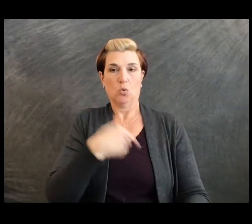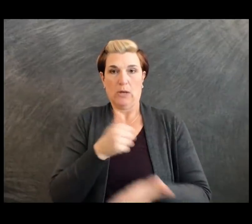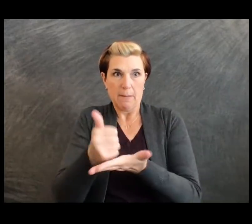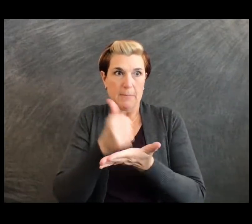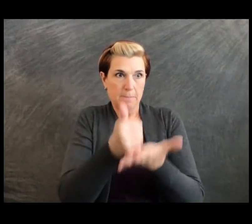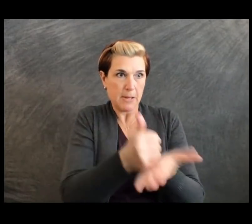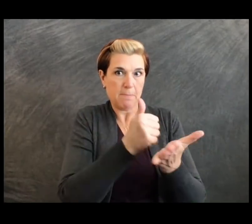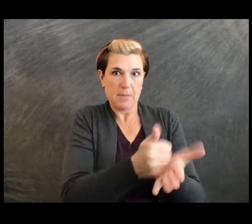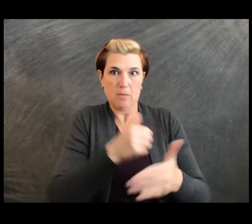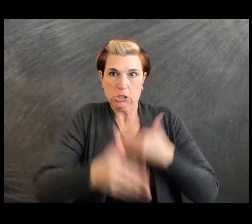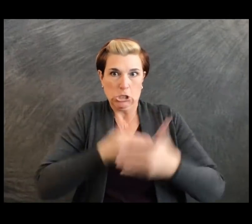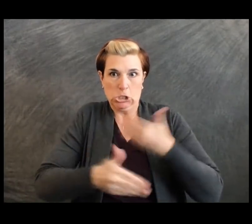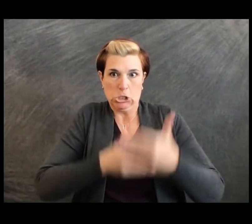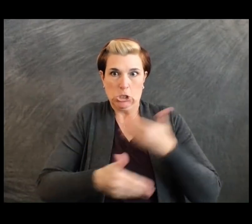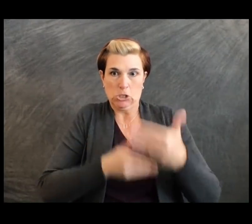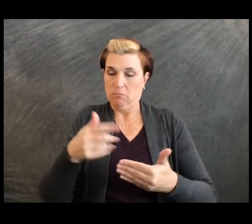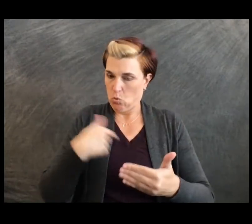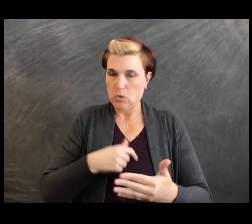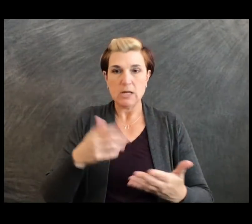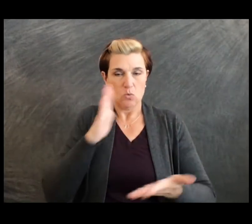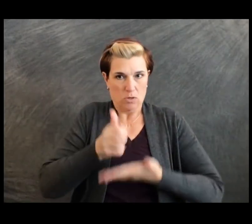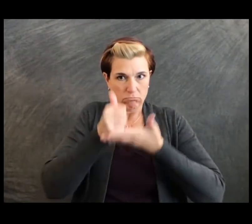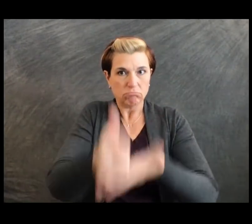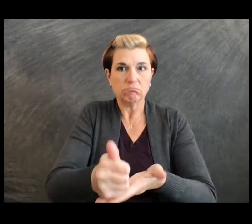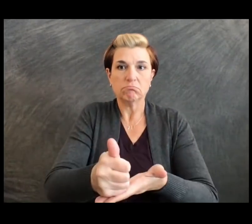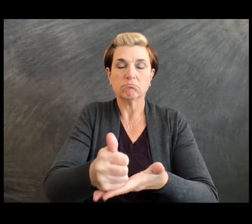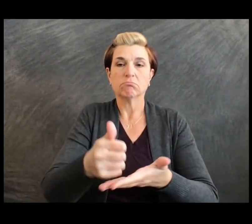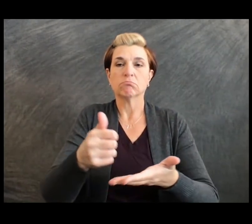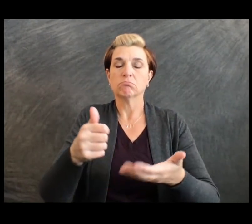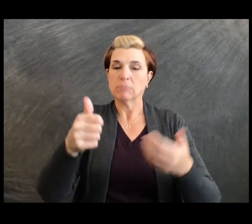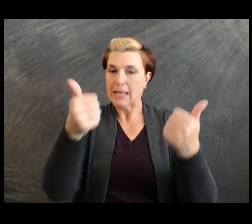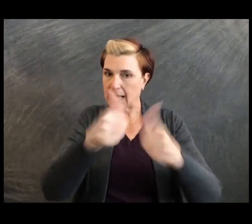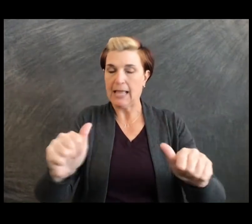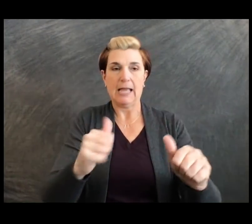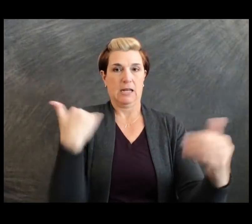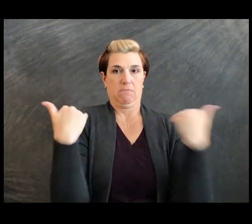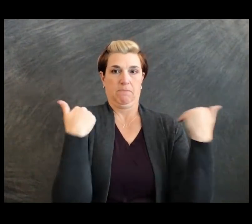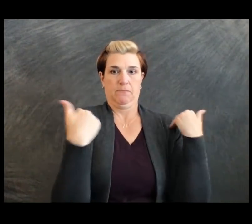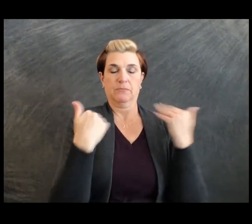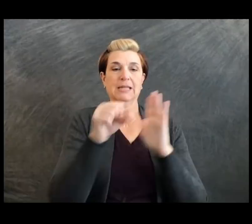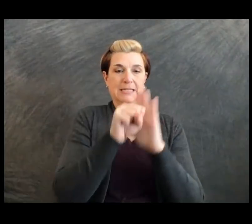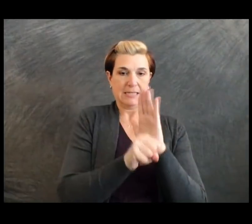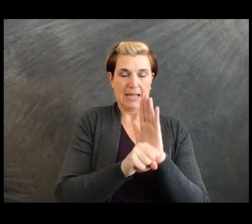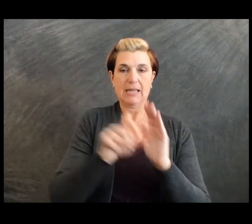necessary to get States tribes territories and others what they need